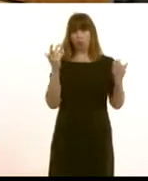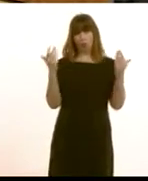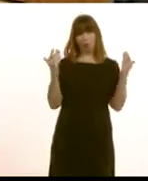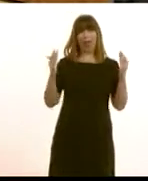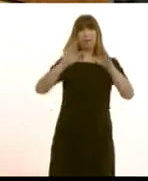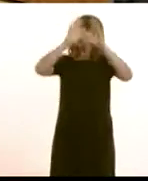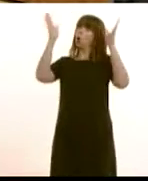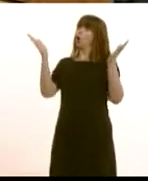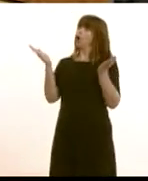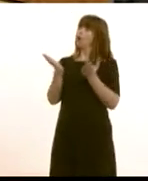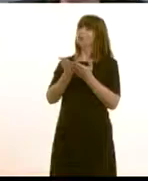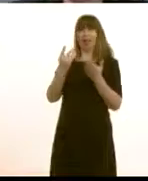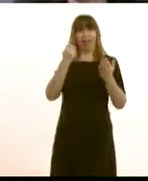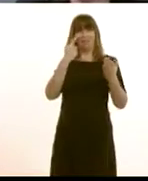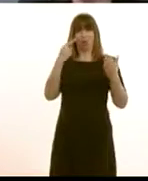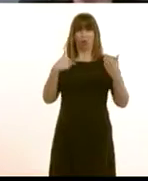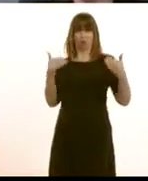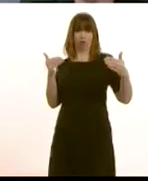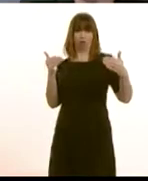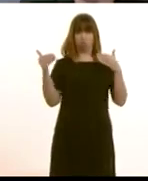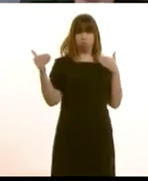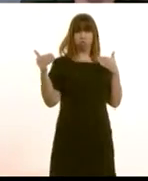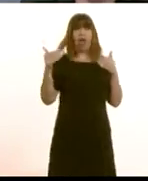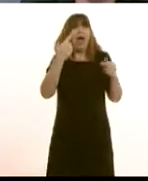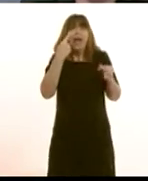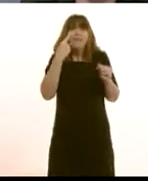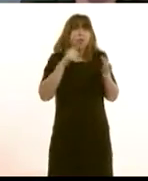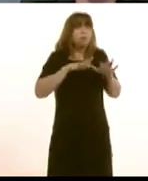Wales, when you look at the gap between other parts of the United Kingdom, where there have